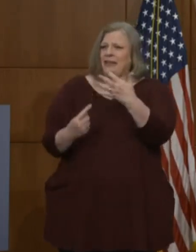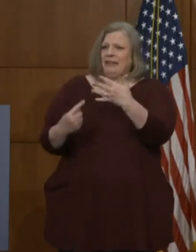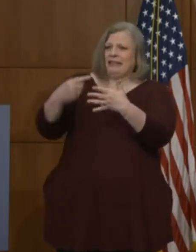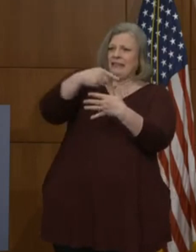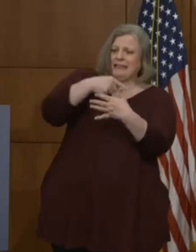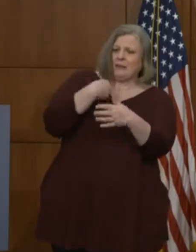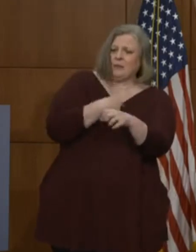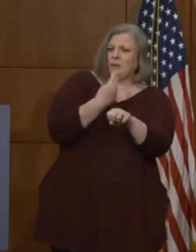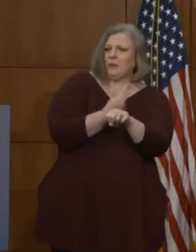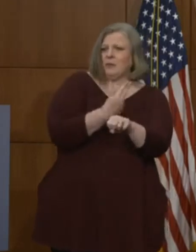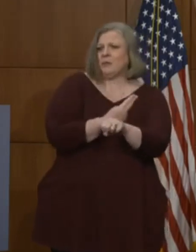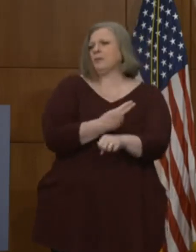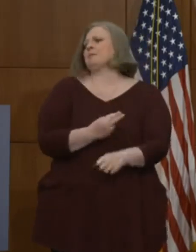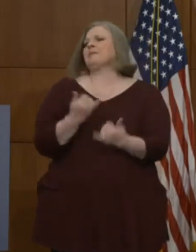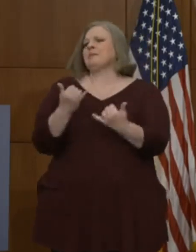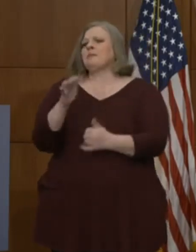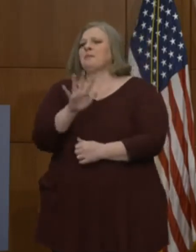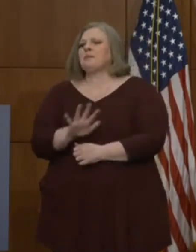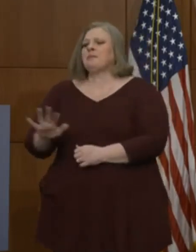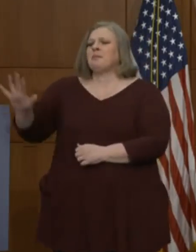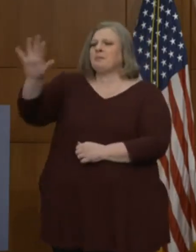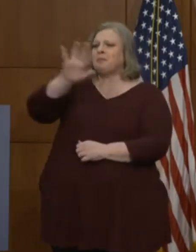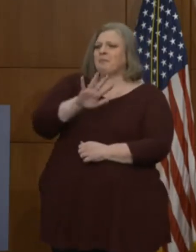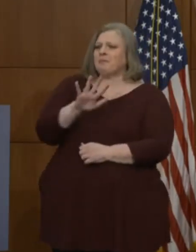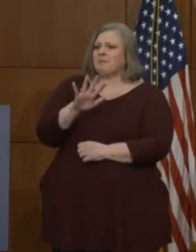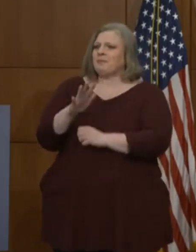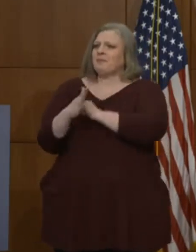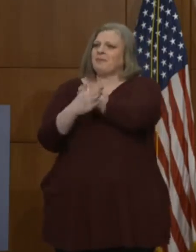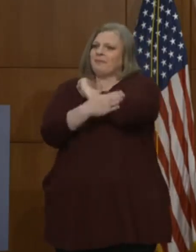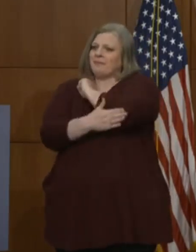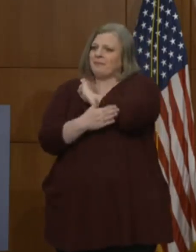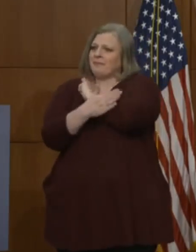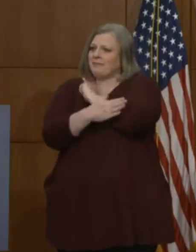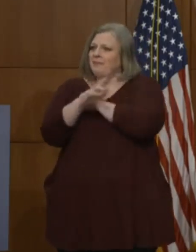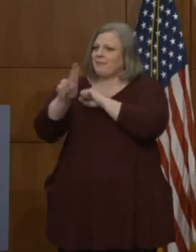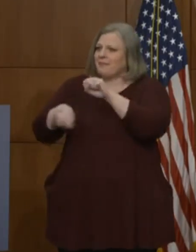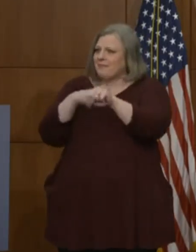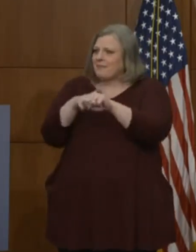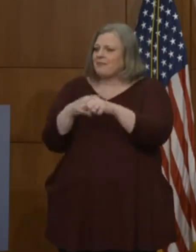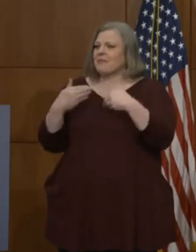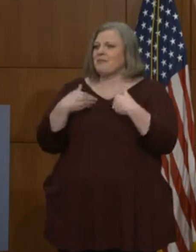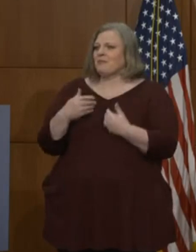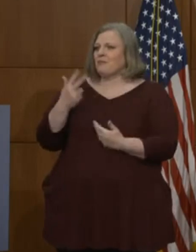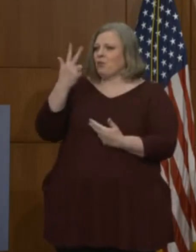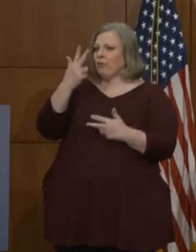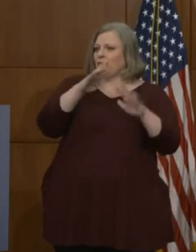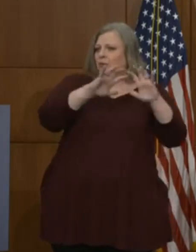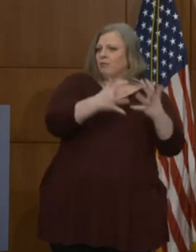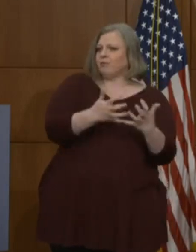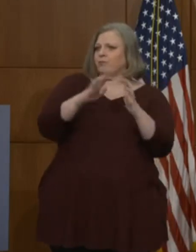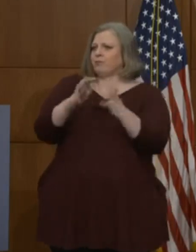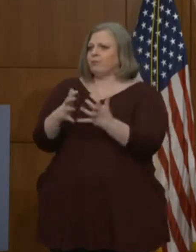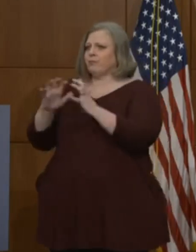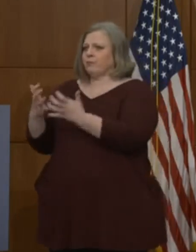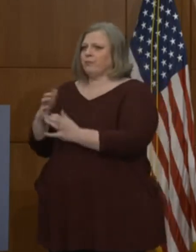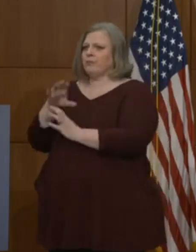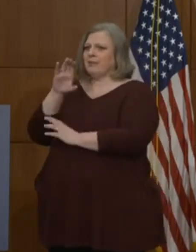THE END. YEAH LOOKING AT. THE PASSAGE. I HAVE SIX WOULD BE PASSAGE. I HAVE SIX WOULD BE THE CRITERIA THAT WE USED NOW THE CRITERIA THAT WE USED NOW ACROSS THE STATE I SEE ME ACROSS THE STATE I SEE ME ACROSS THE NATION THERE THREE